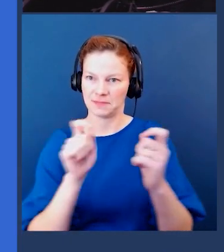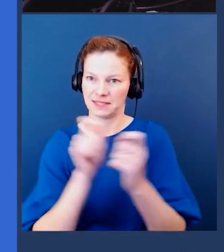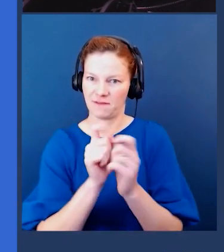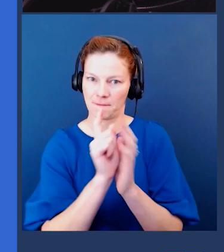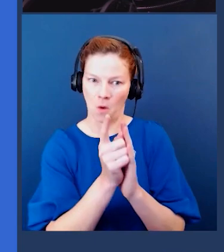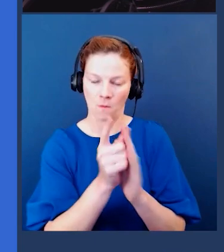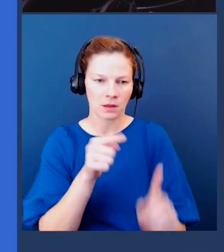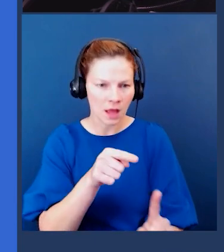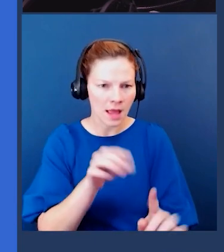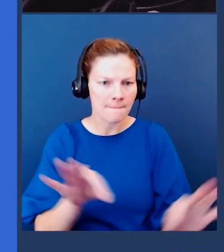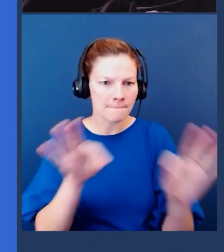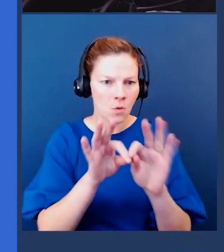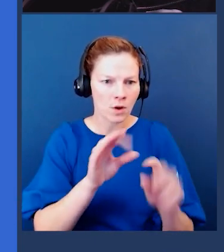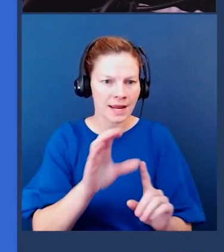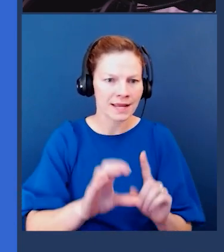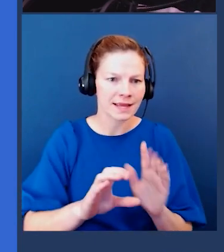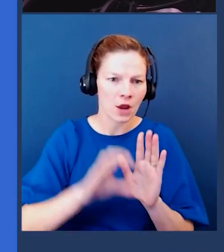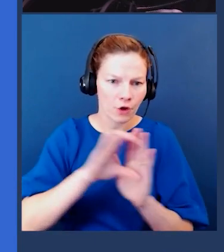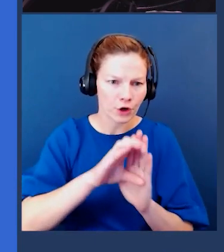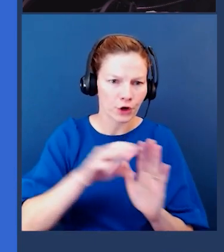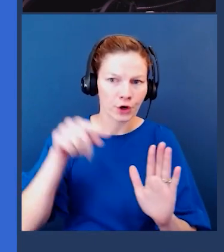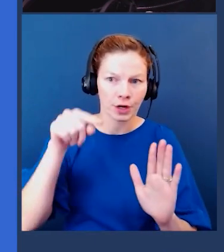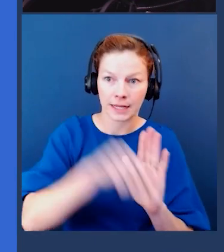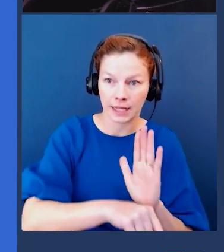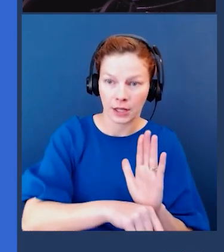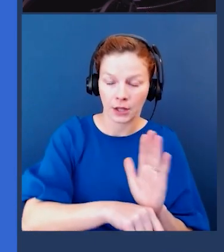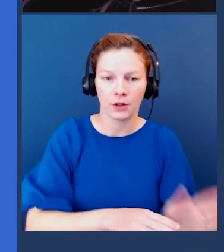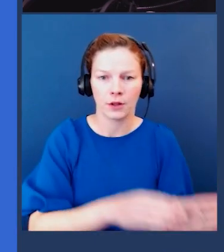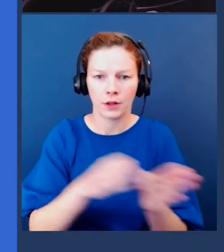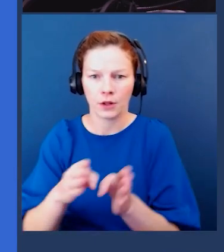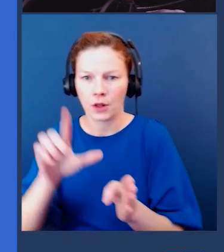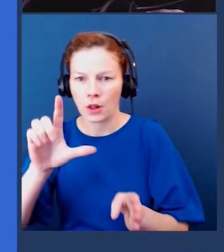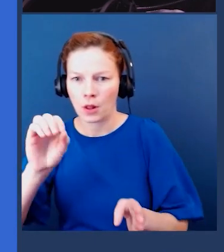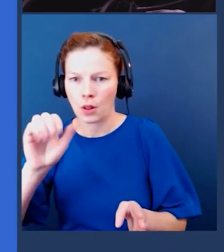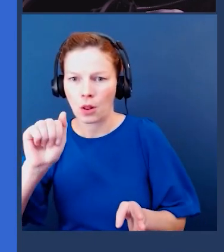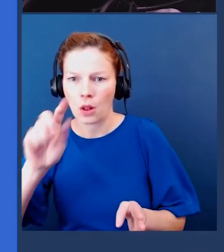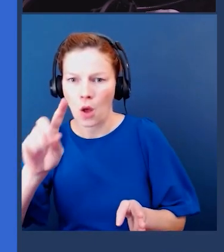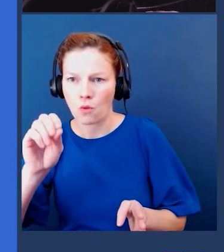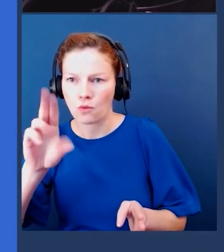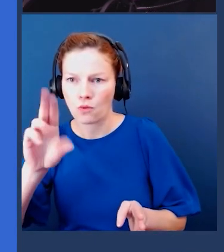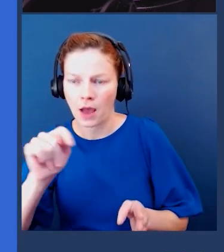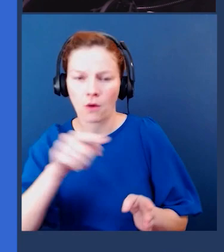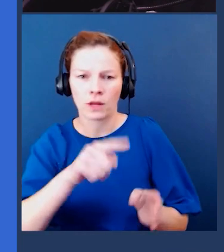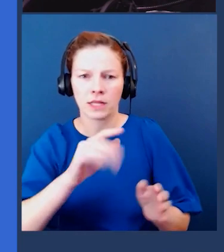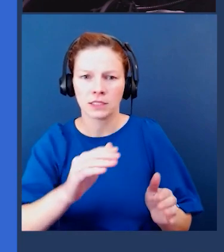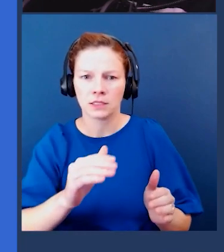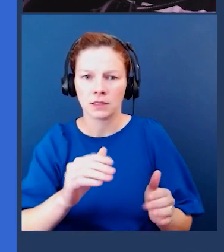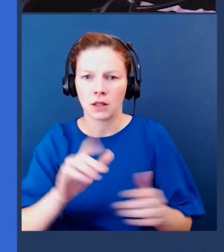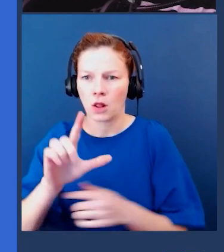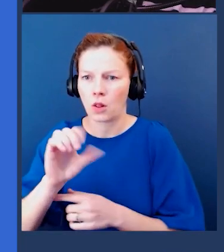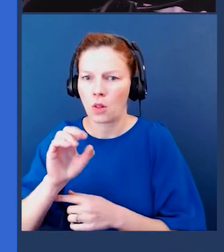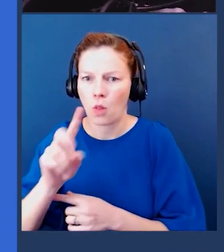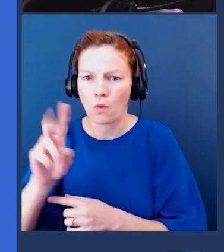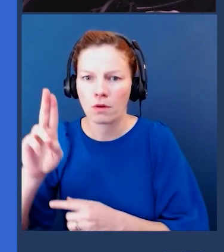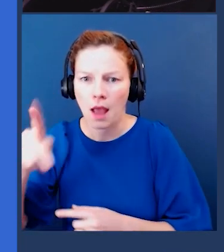which was the loadout, which was the immune character, what was What was his loadout, you know? And where in the map he got killed.